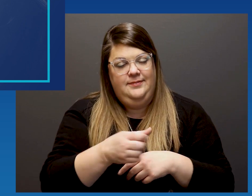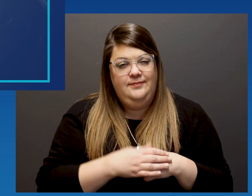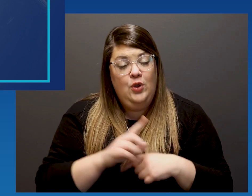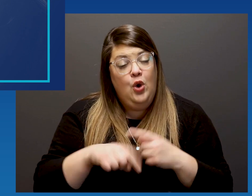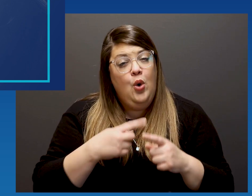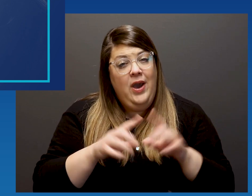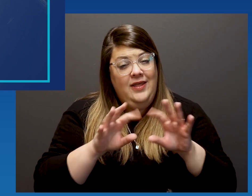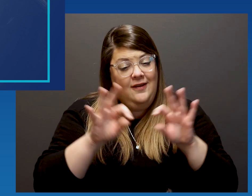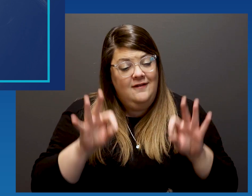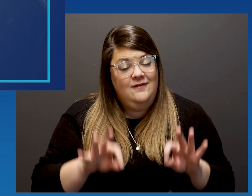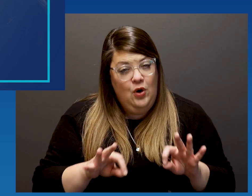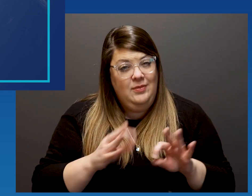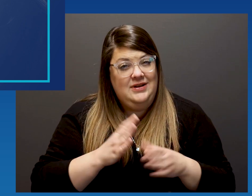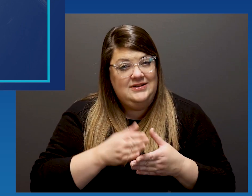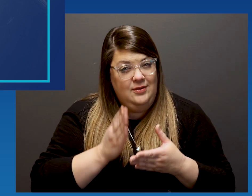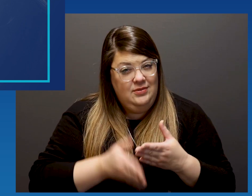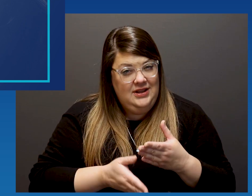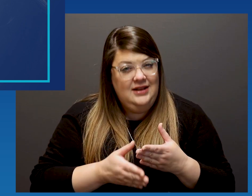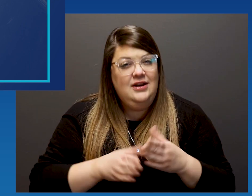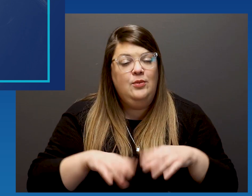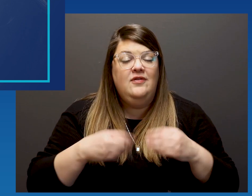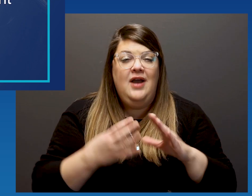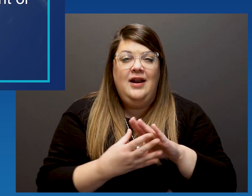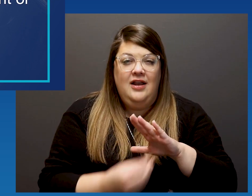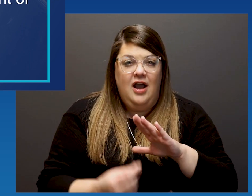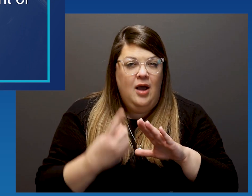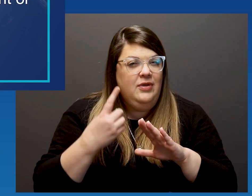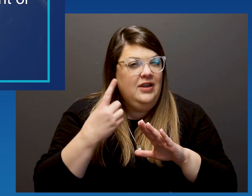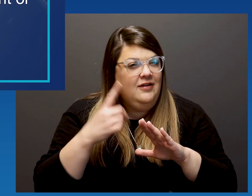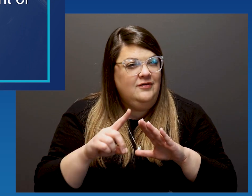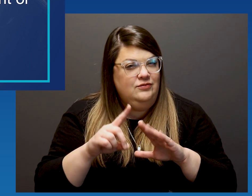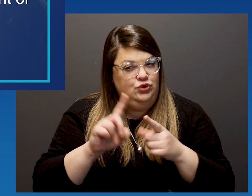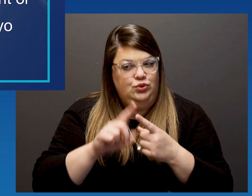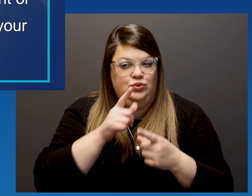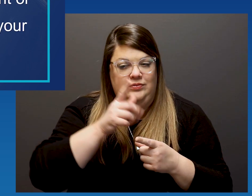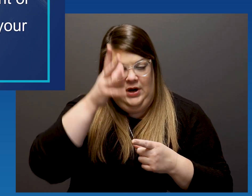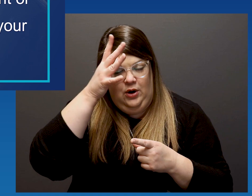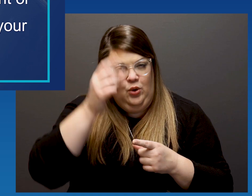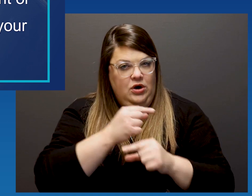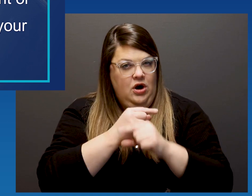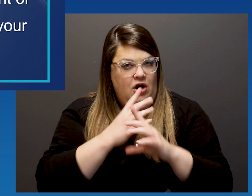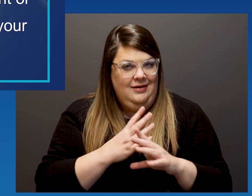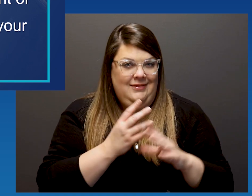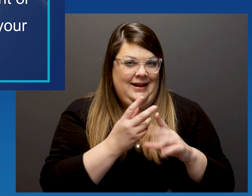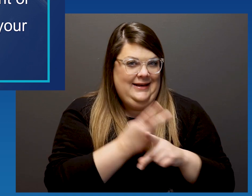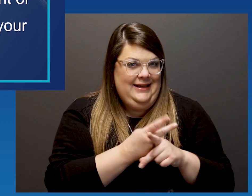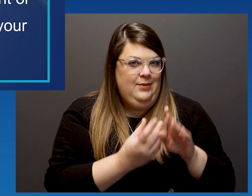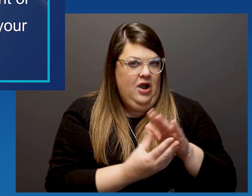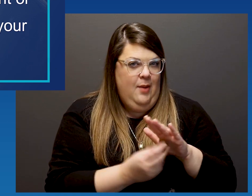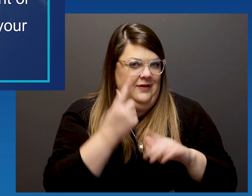provide a copy of the signed Agreement for Childcare Charges to the parent or guardian, and keep a copy for your records.